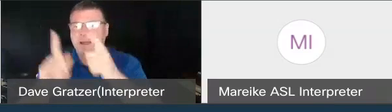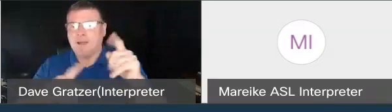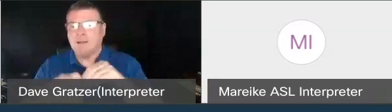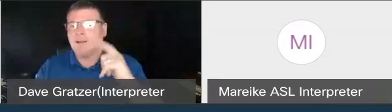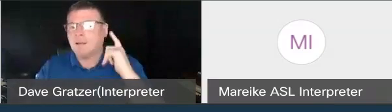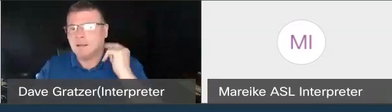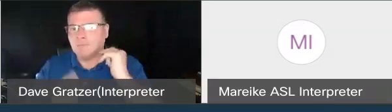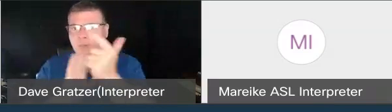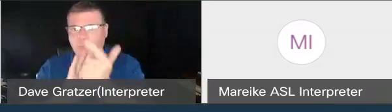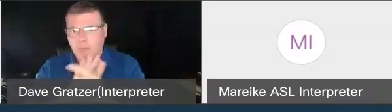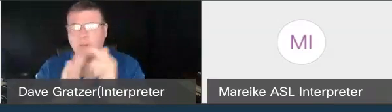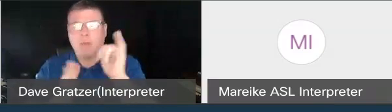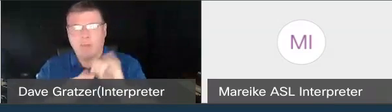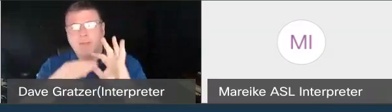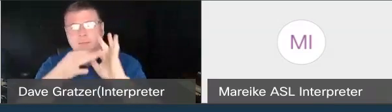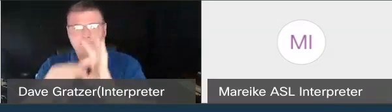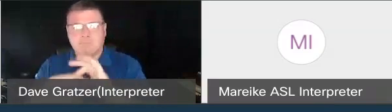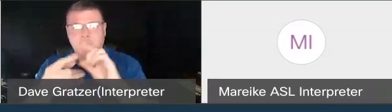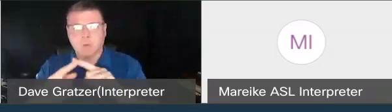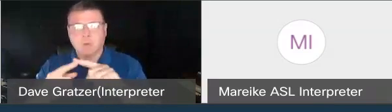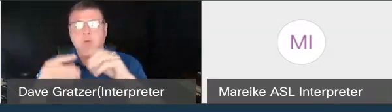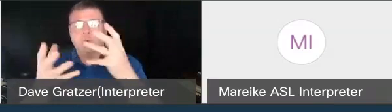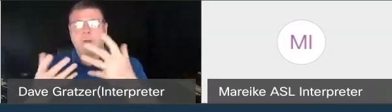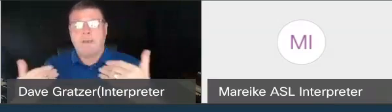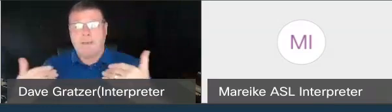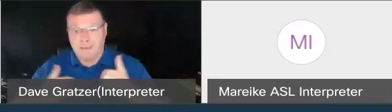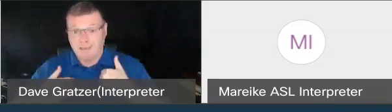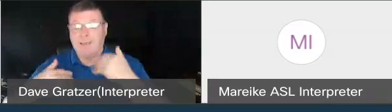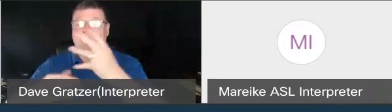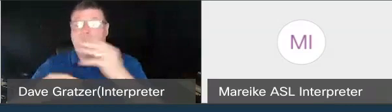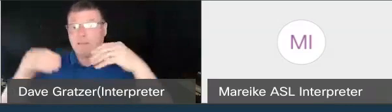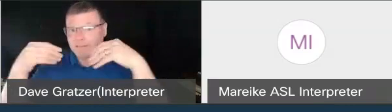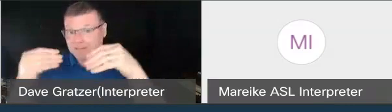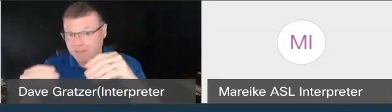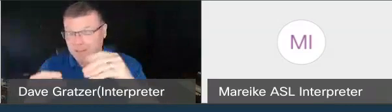that were--that pertain to the possession and sale, uh, not only of methamphetamine as a controlled drug